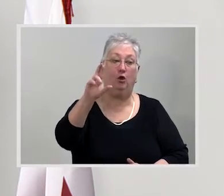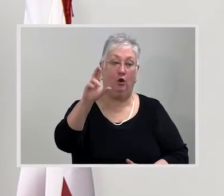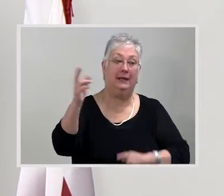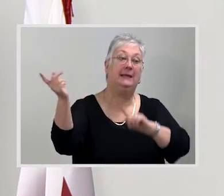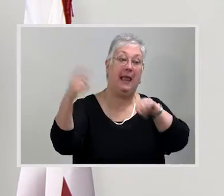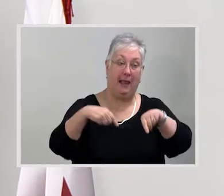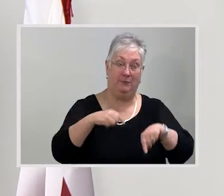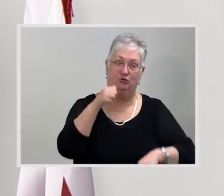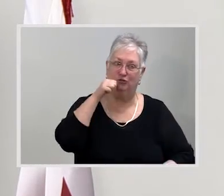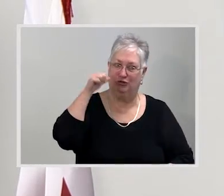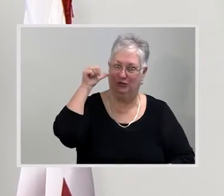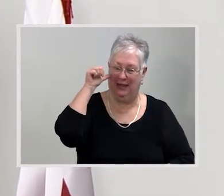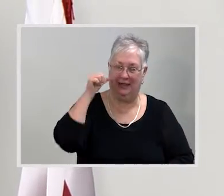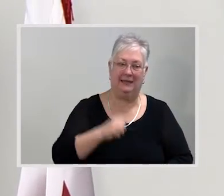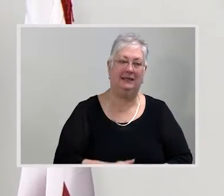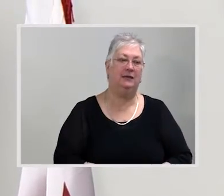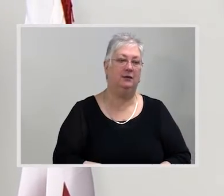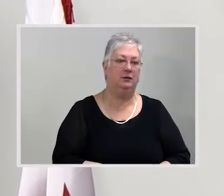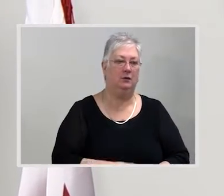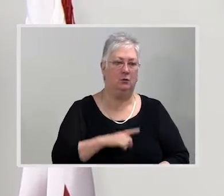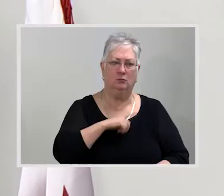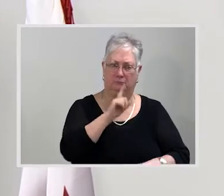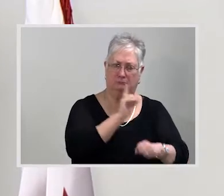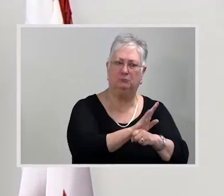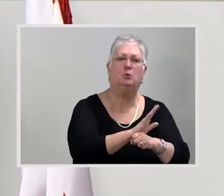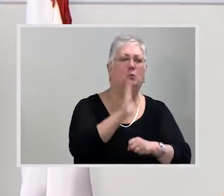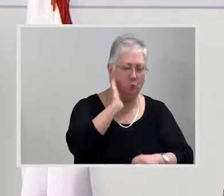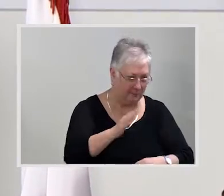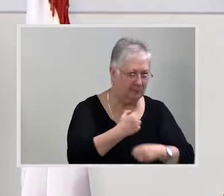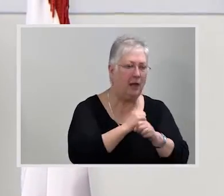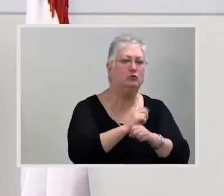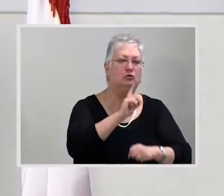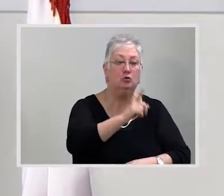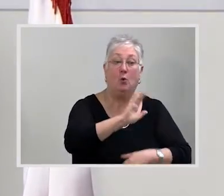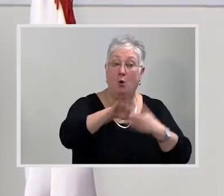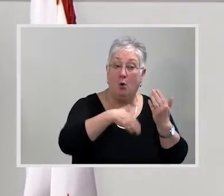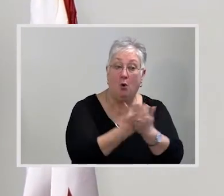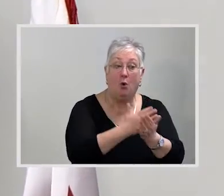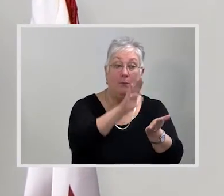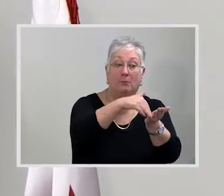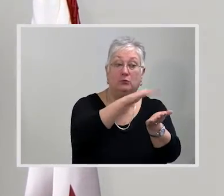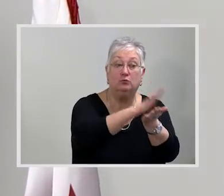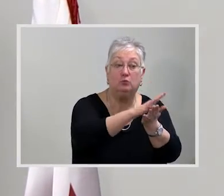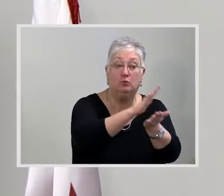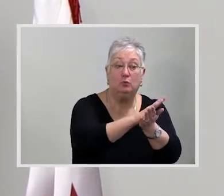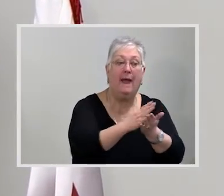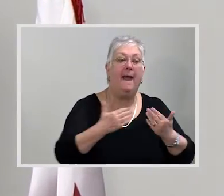ALREADY MAKING SURE THAT ALL OF OUR MIDDLE SCHOOLS HAVE ROBUST MATH OPTIONS.